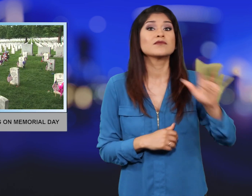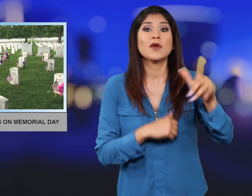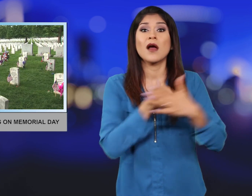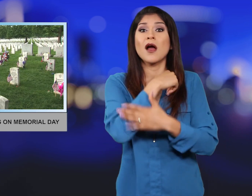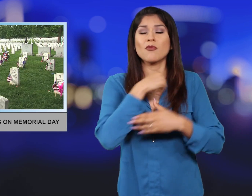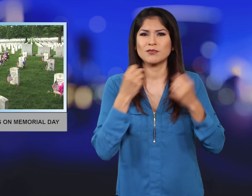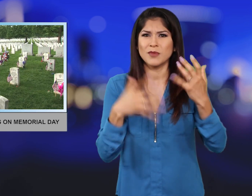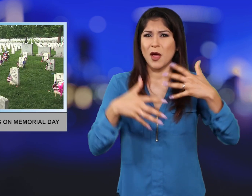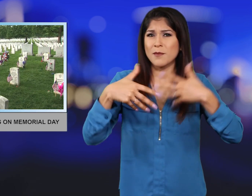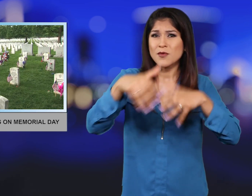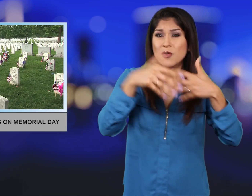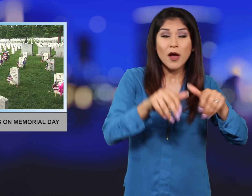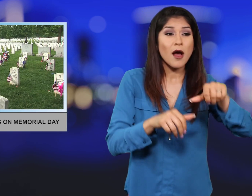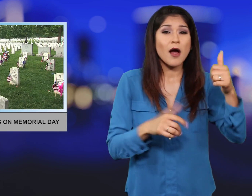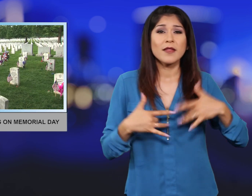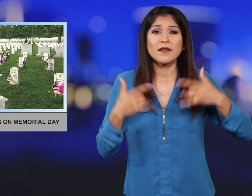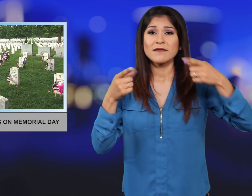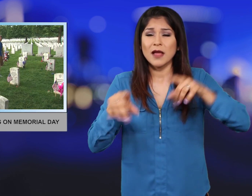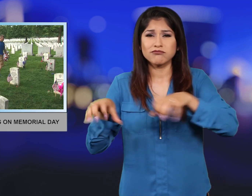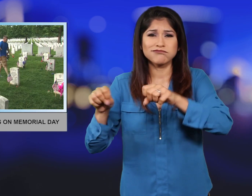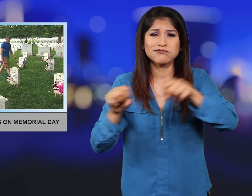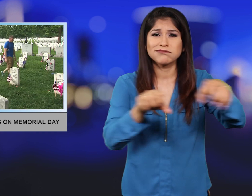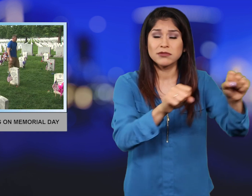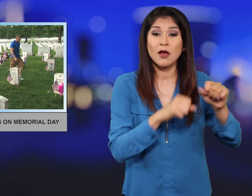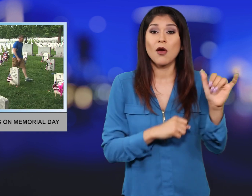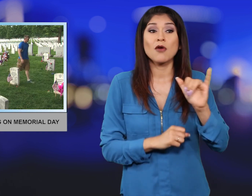Across the country, parades and other events will be held.